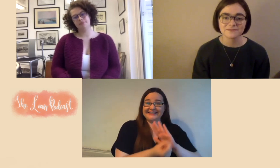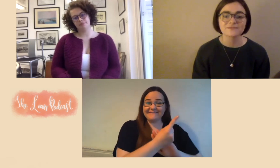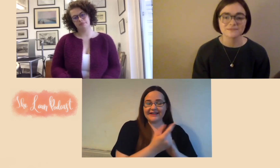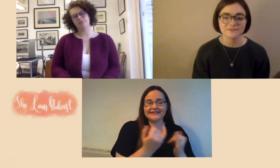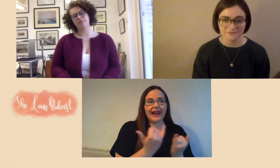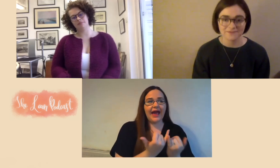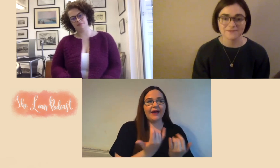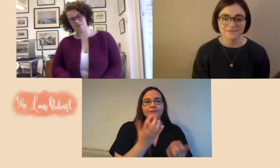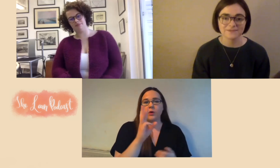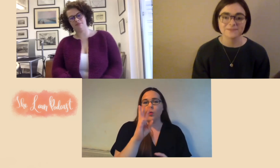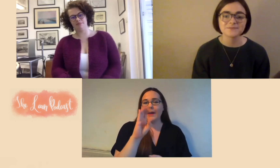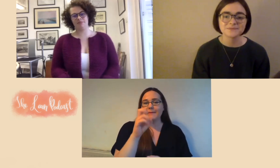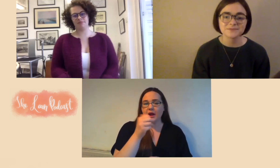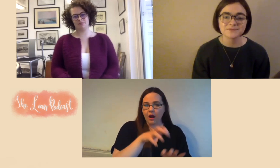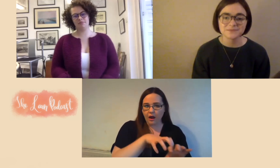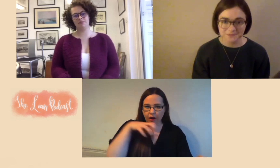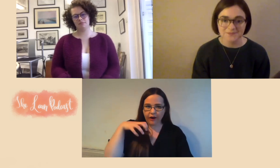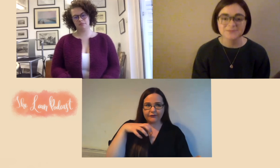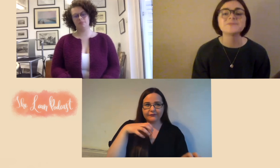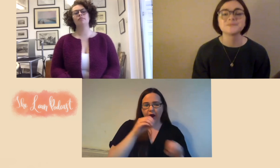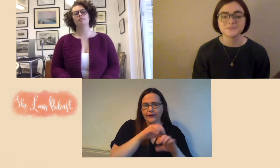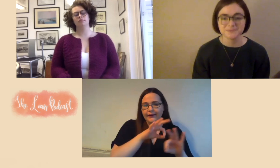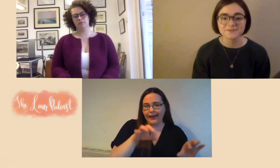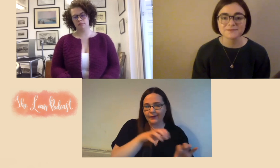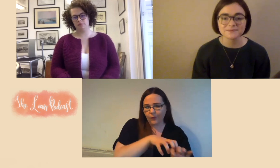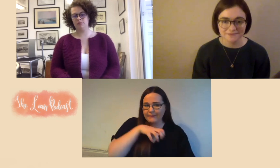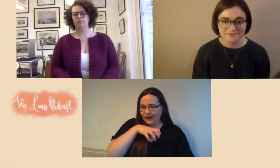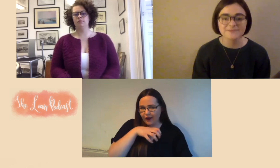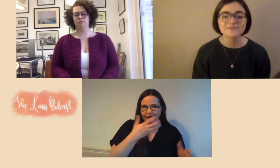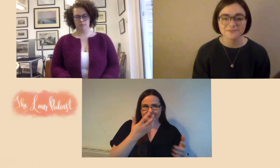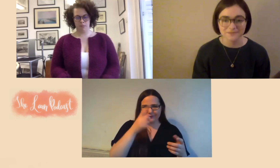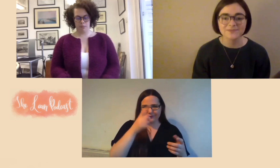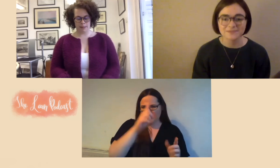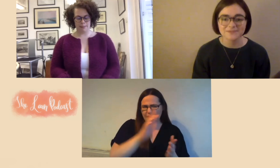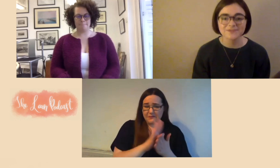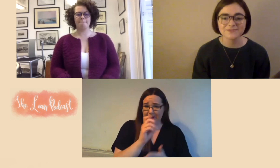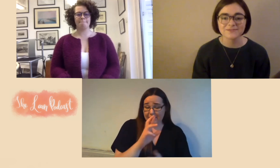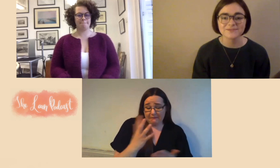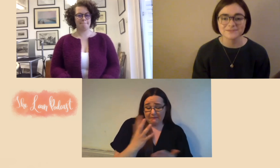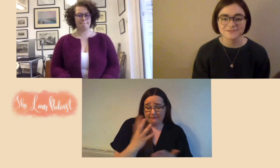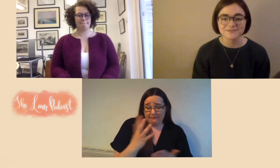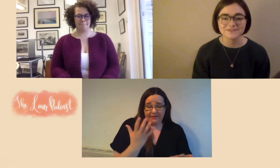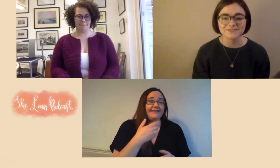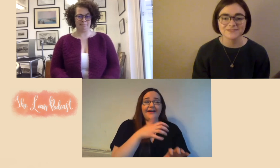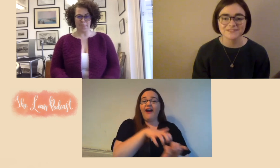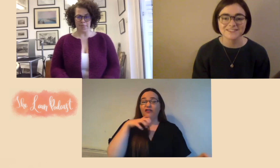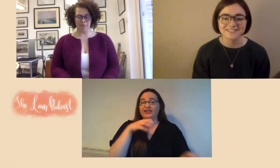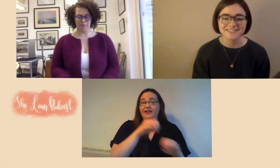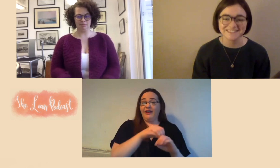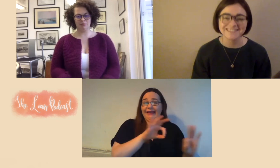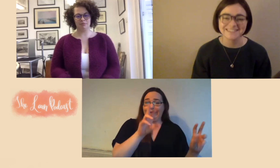one for meetings and one for events, because both are very different. I have experienced in organizing events